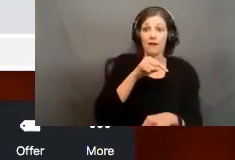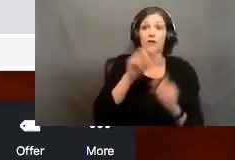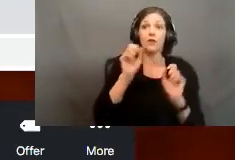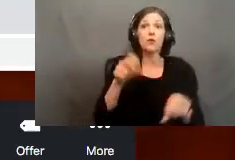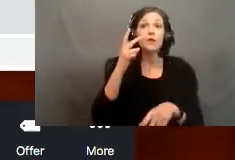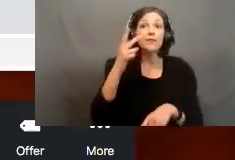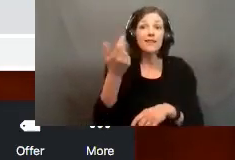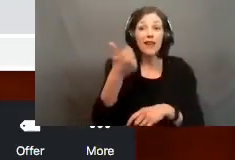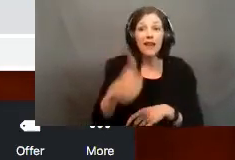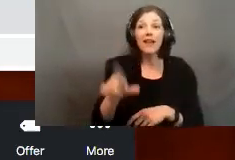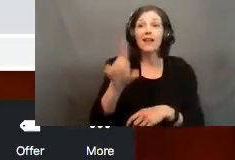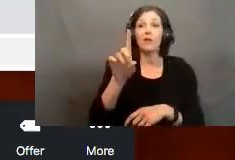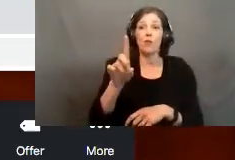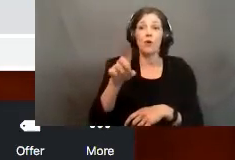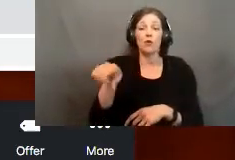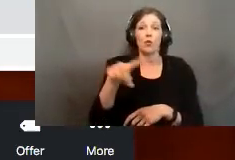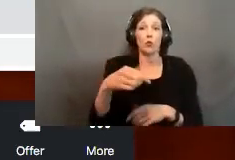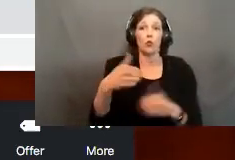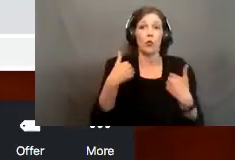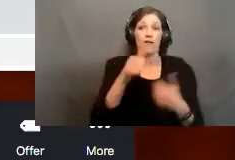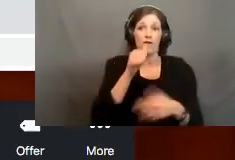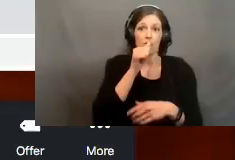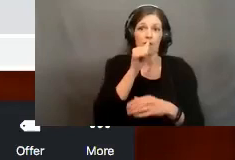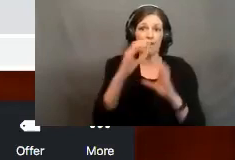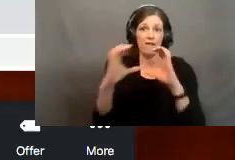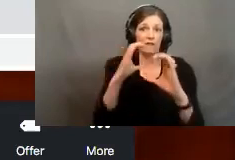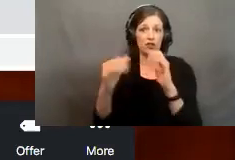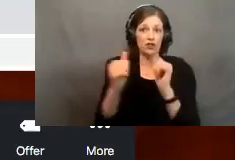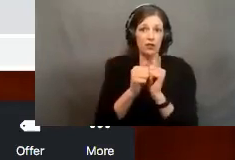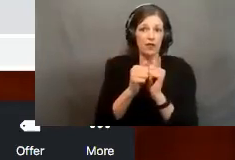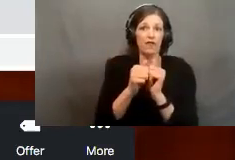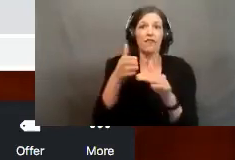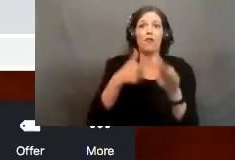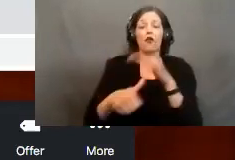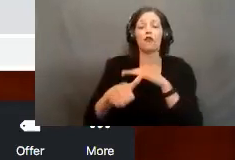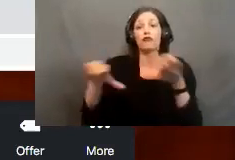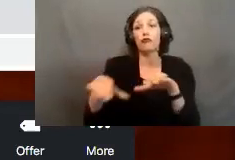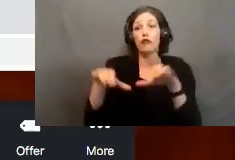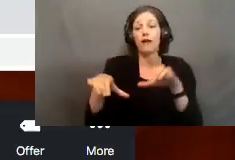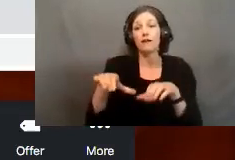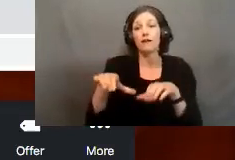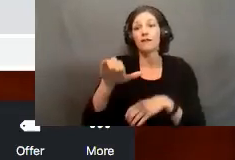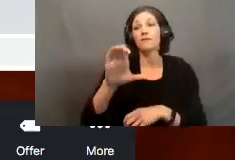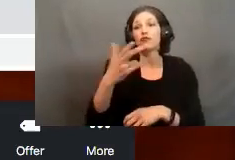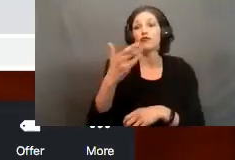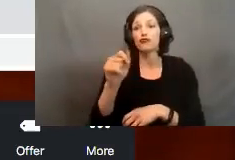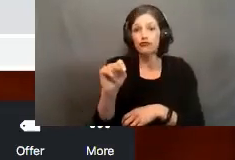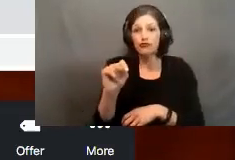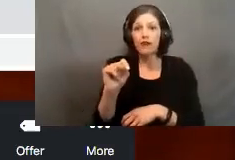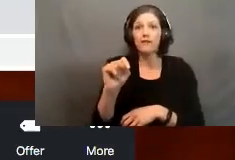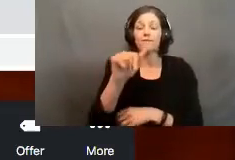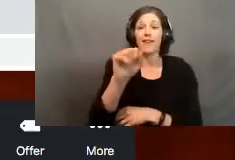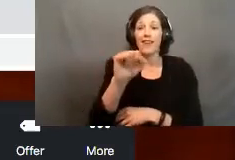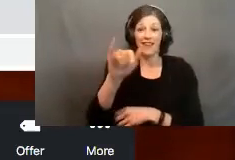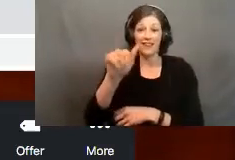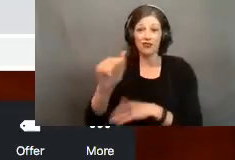conversation under active chat. 12:39:38 Aasia sent me a chat that no one else can see. 12:39:41 You can click